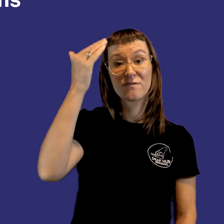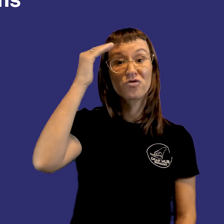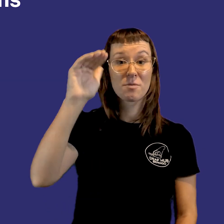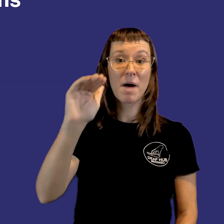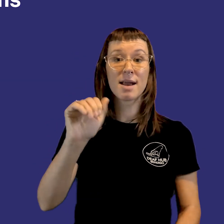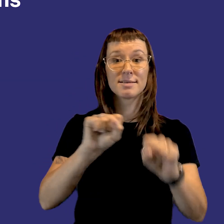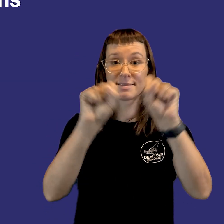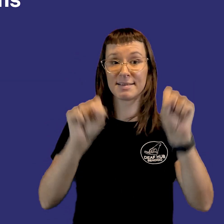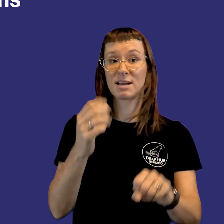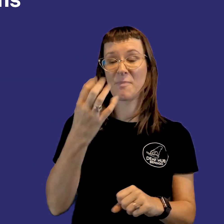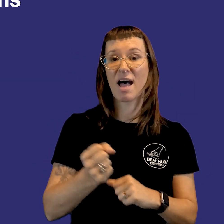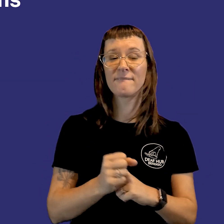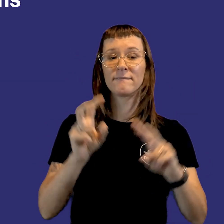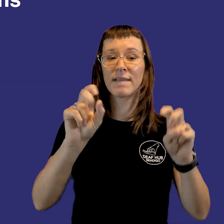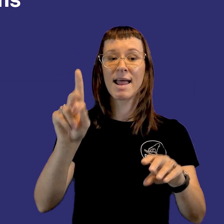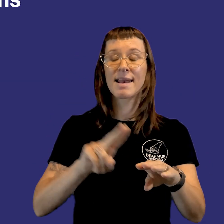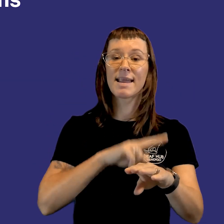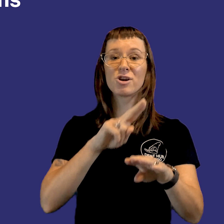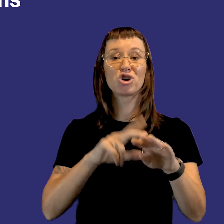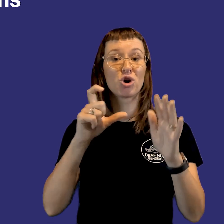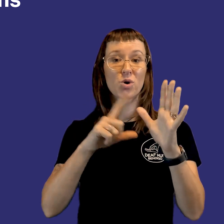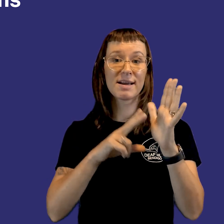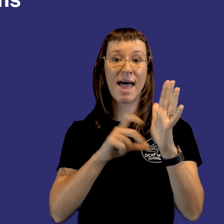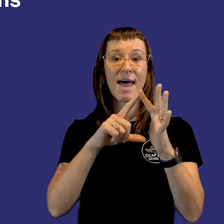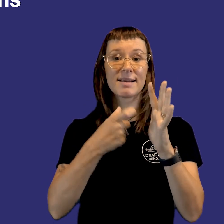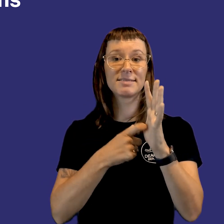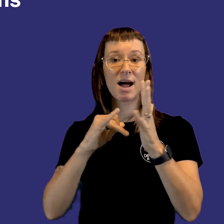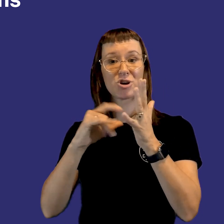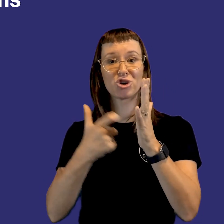The National Cancer Screening Register will send you a reminder letter when you are due to screen.